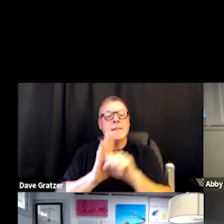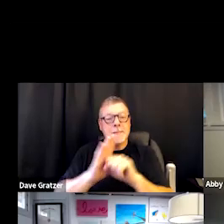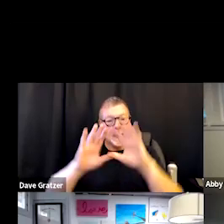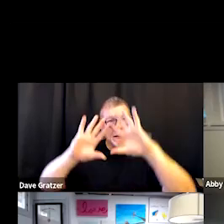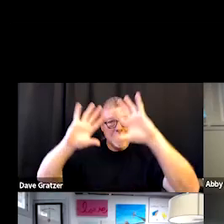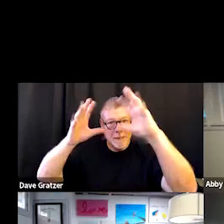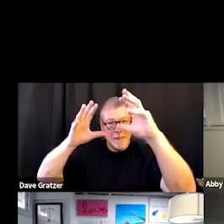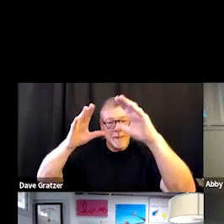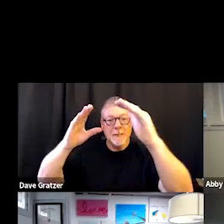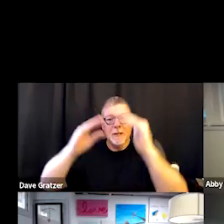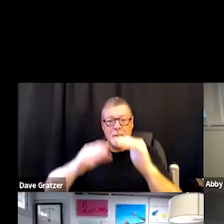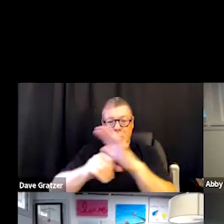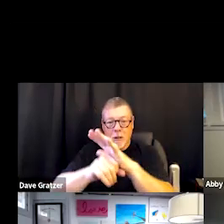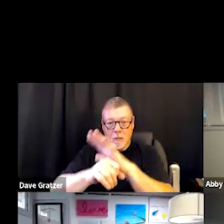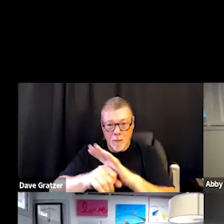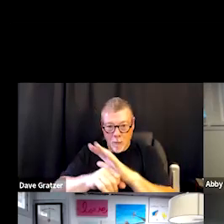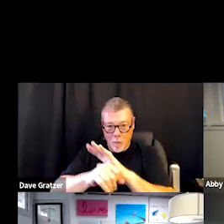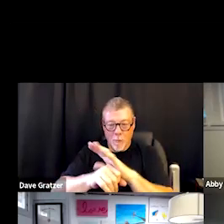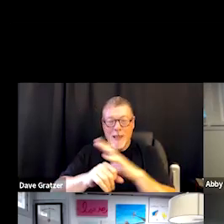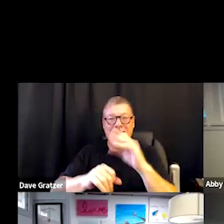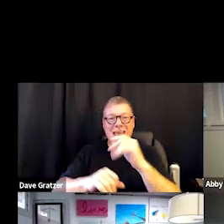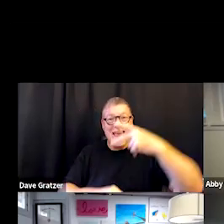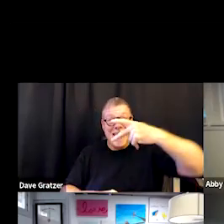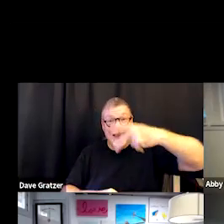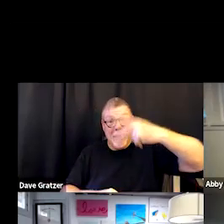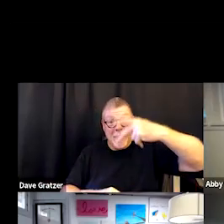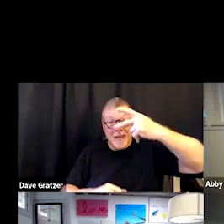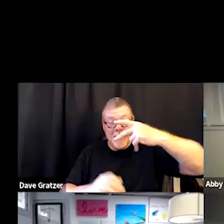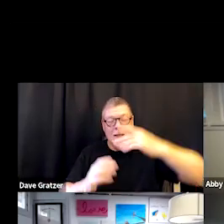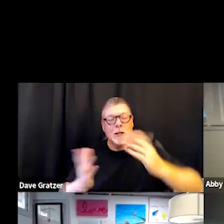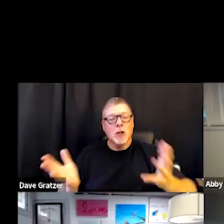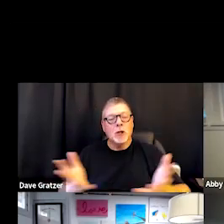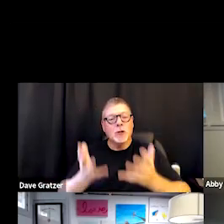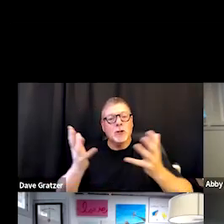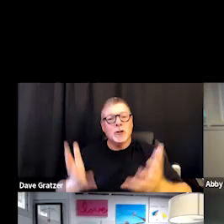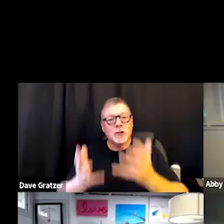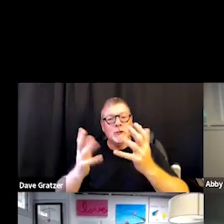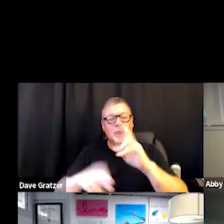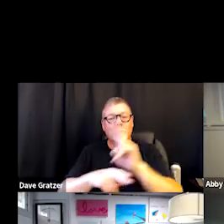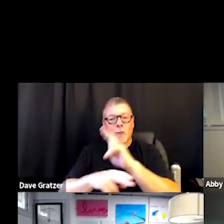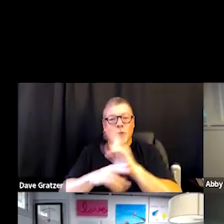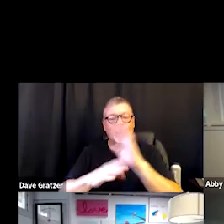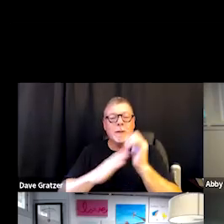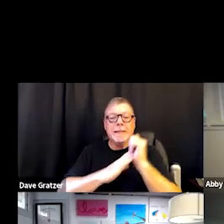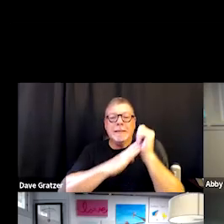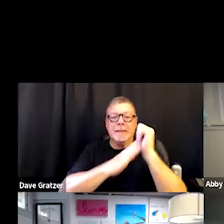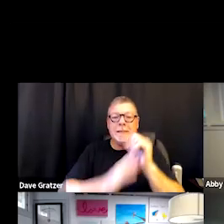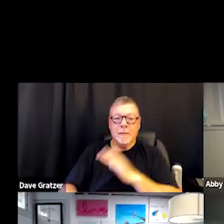and encouraging them to make use of their steering committees. Right?